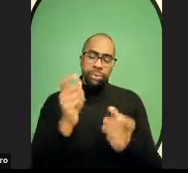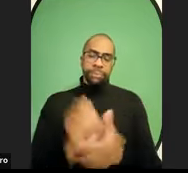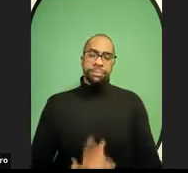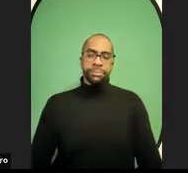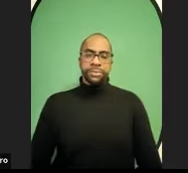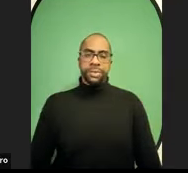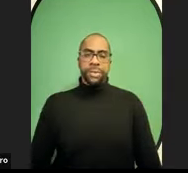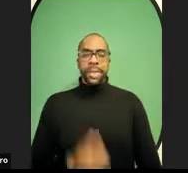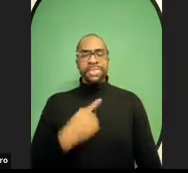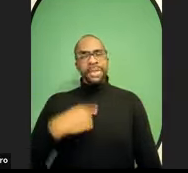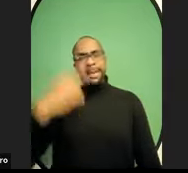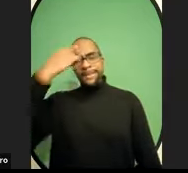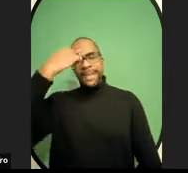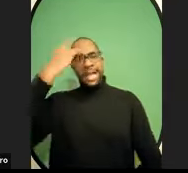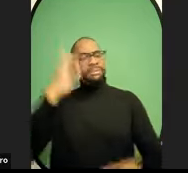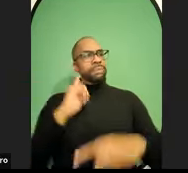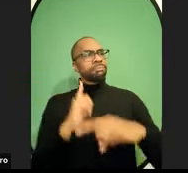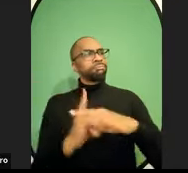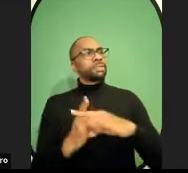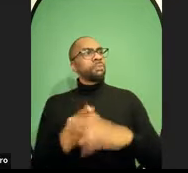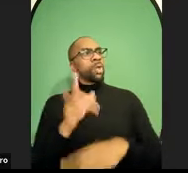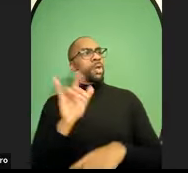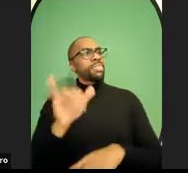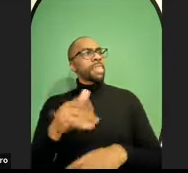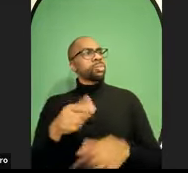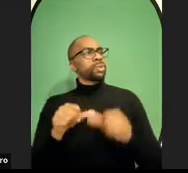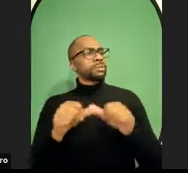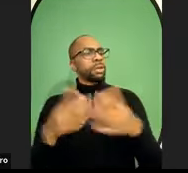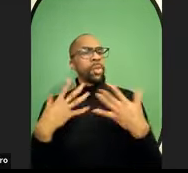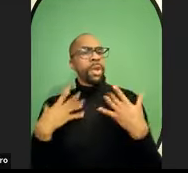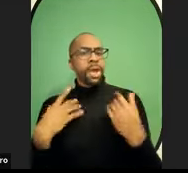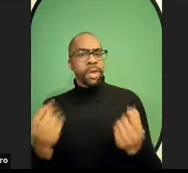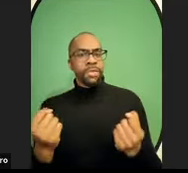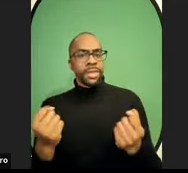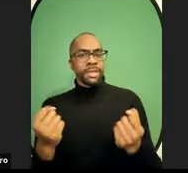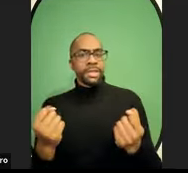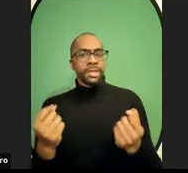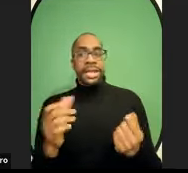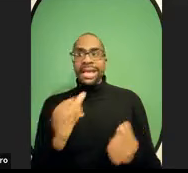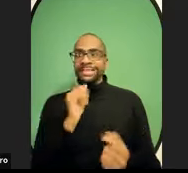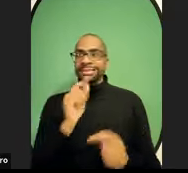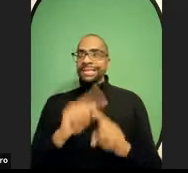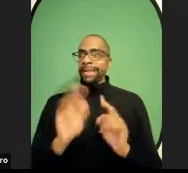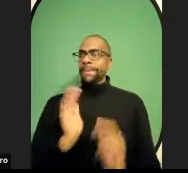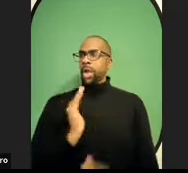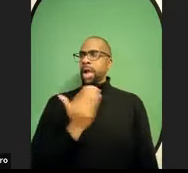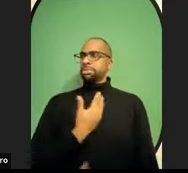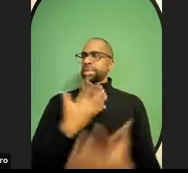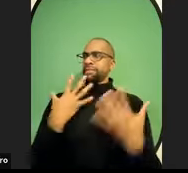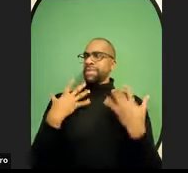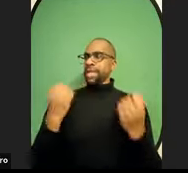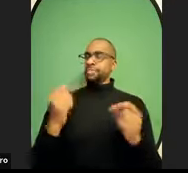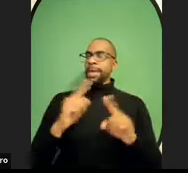risk mitigation and. d all of and d all of and that peace of mind, so d all of and that peace of mind, so that you keep yourself healthy, and I can't healthy, and I can't stress this enough it's not just about